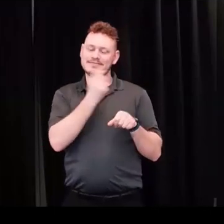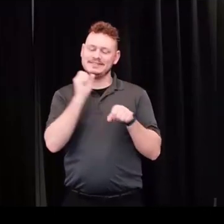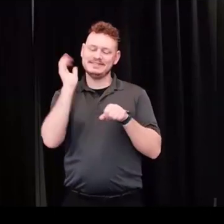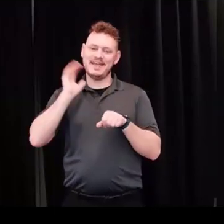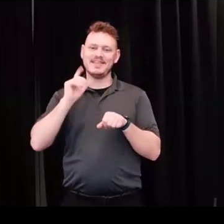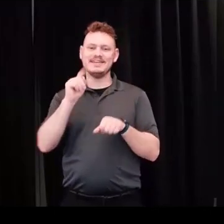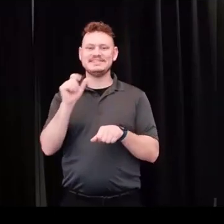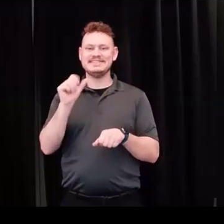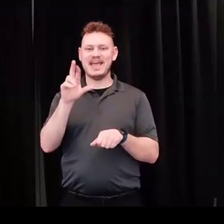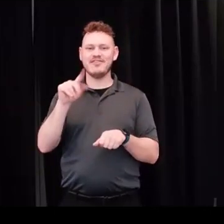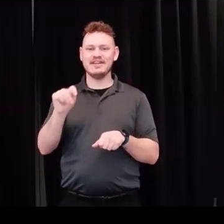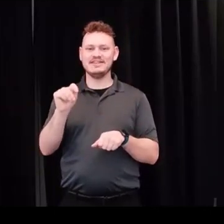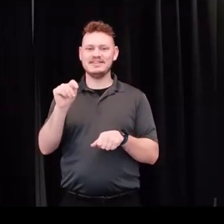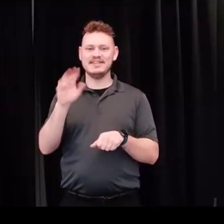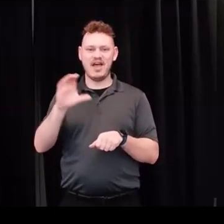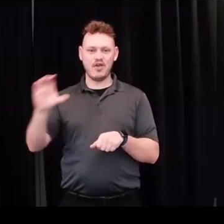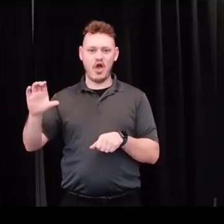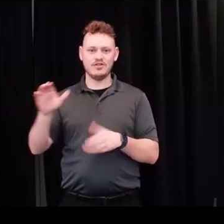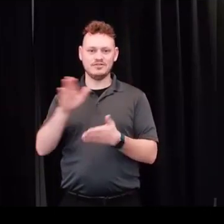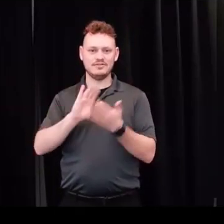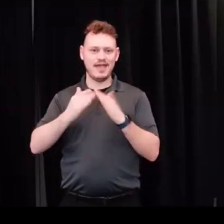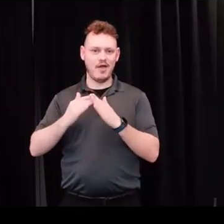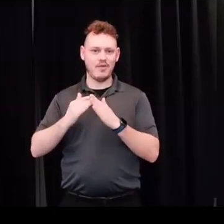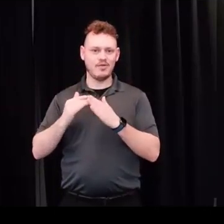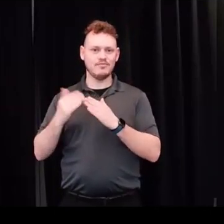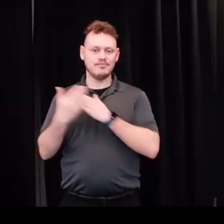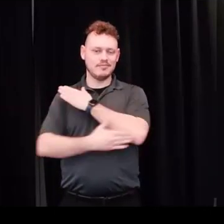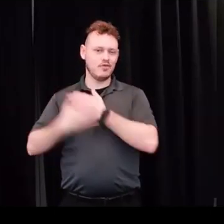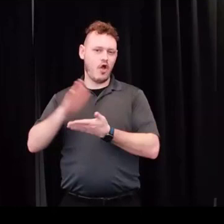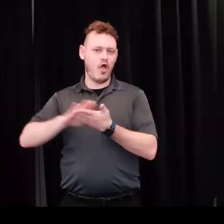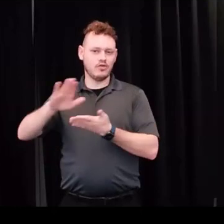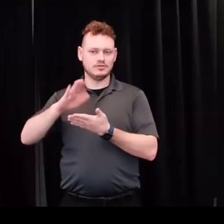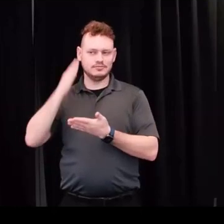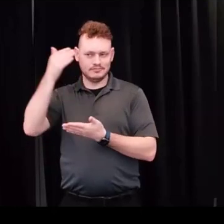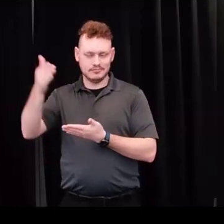so we'll talk a little bit more about that on an upcoming slide. But my roles right now